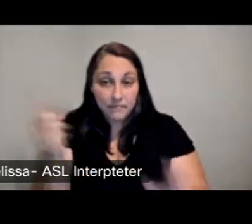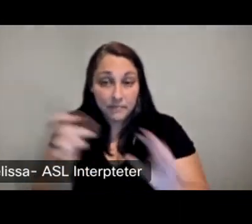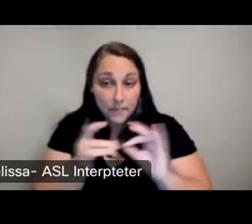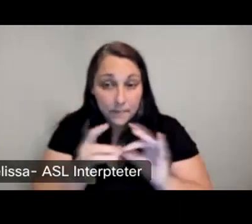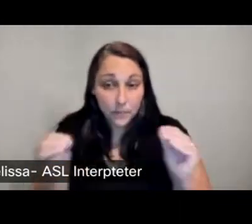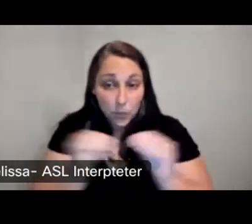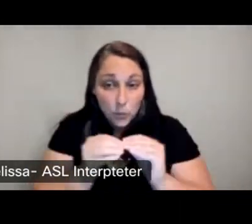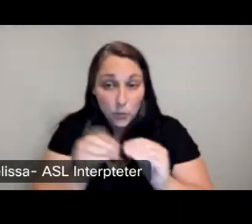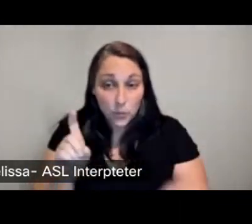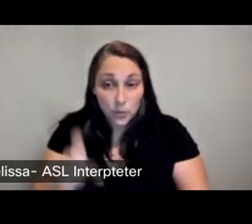ready